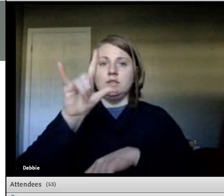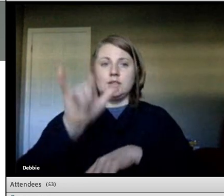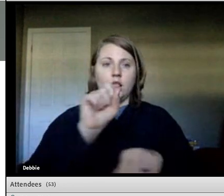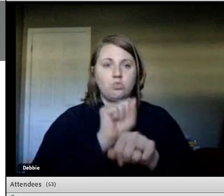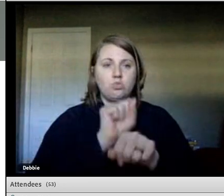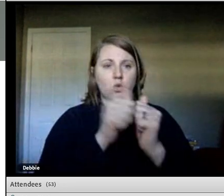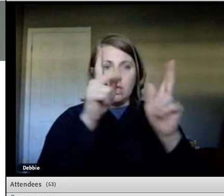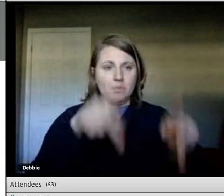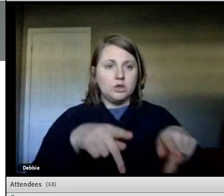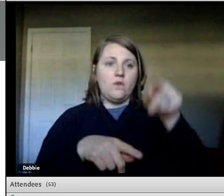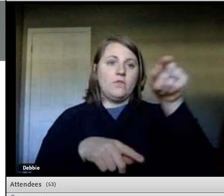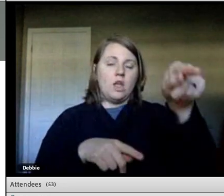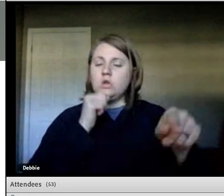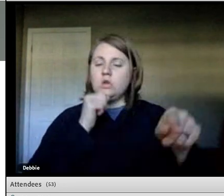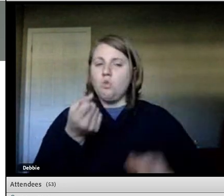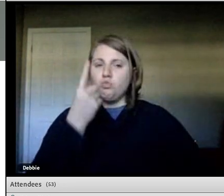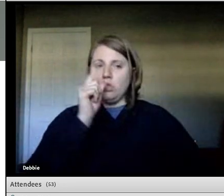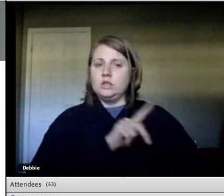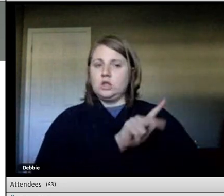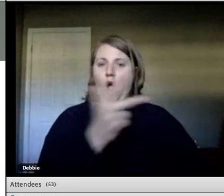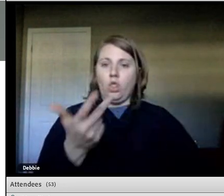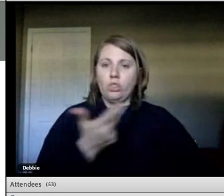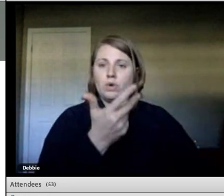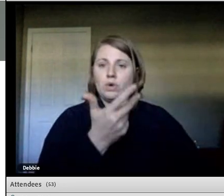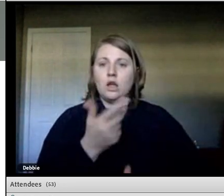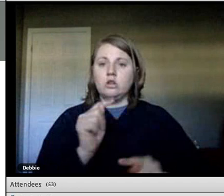are actually trying to solve the same issue, so Robbie is saying they actually use